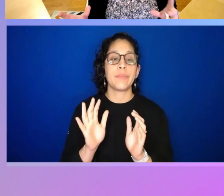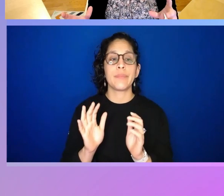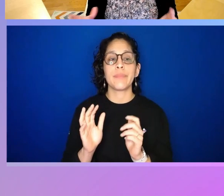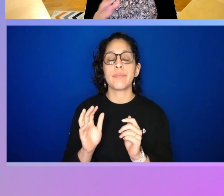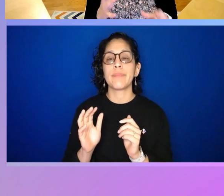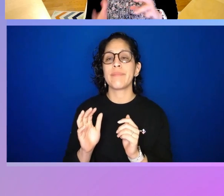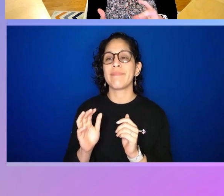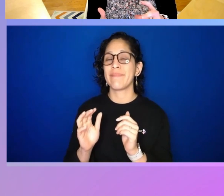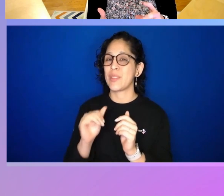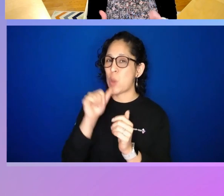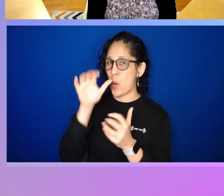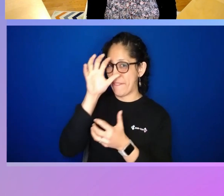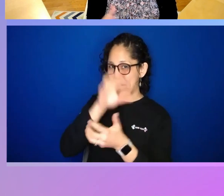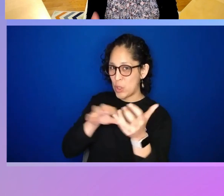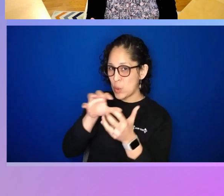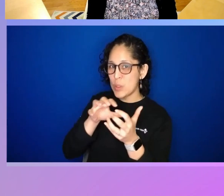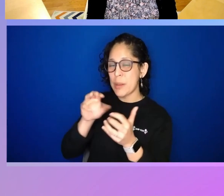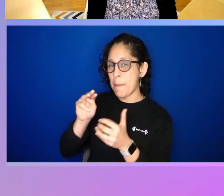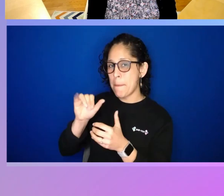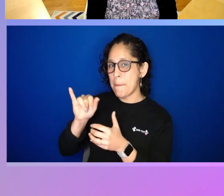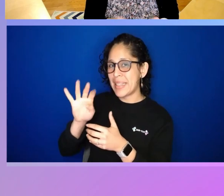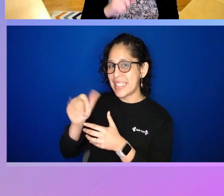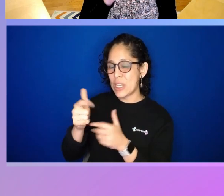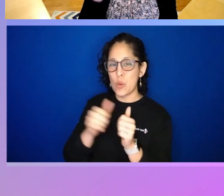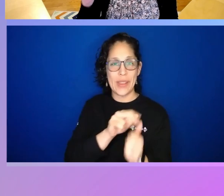similar to links. Buttons you can include in the action if